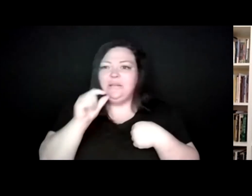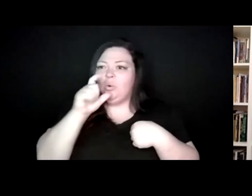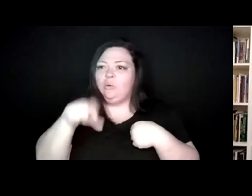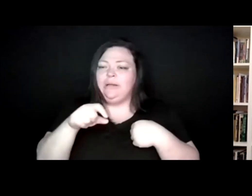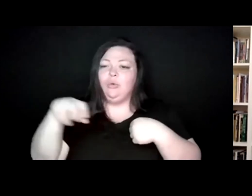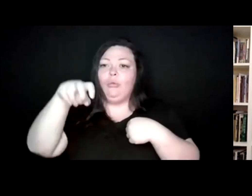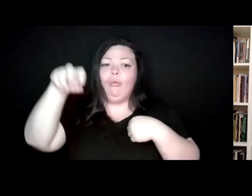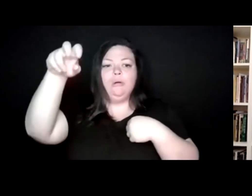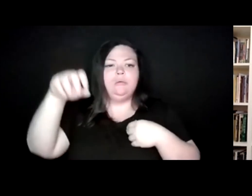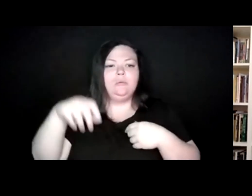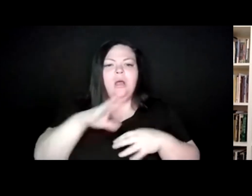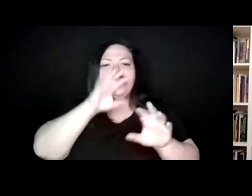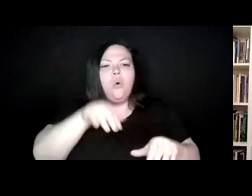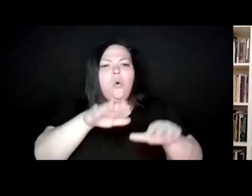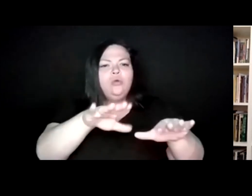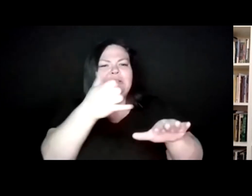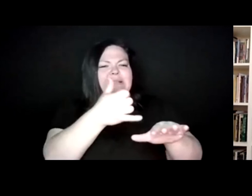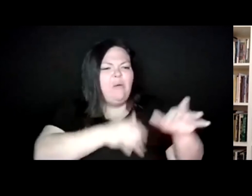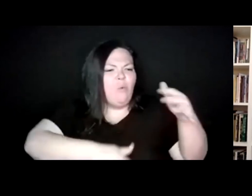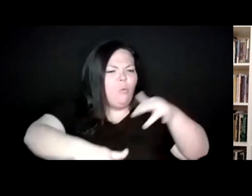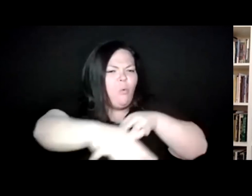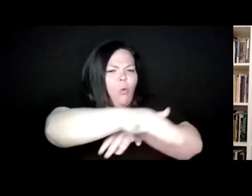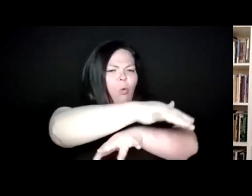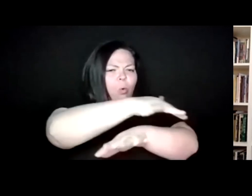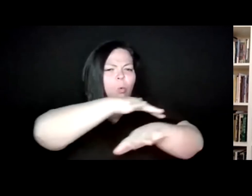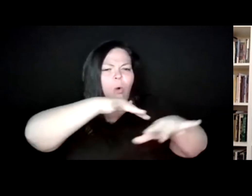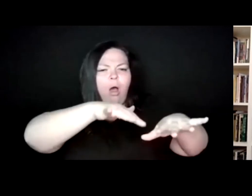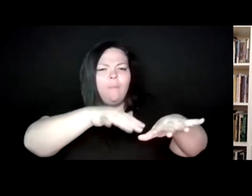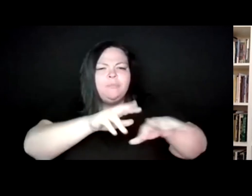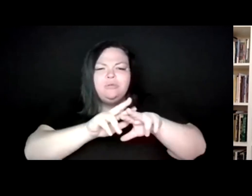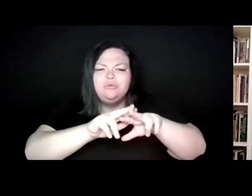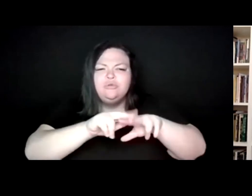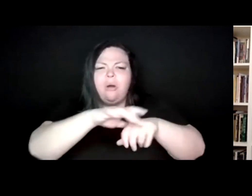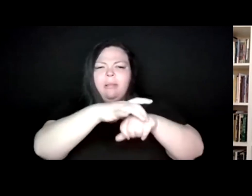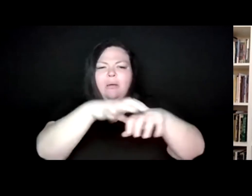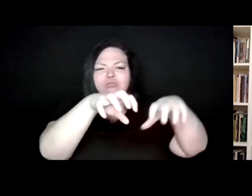An ocean itself is a galaxy, / salt planets drowning / in darkness. //